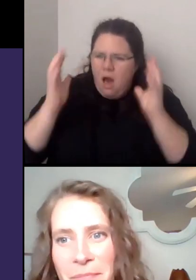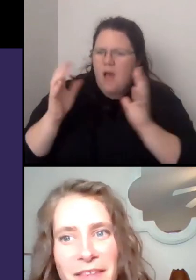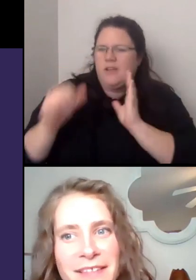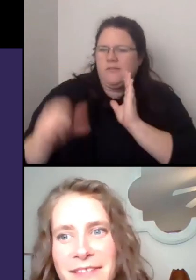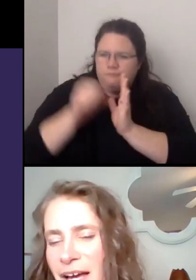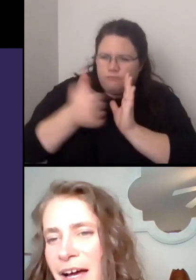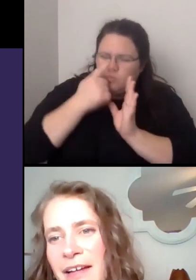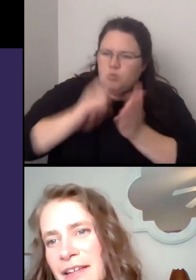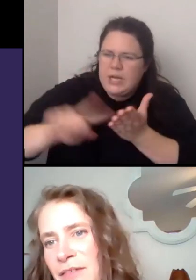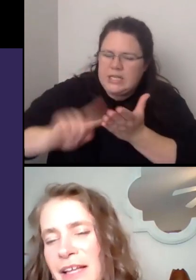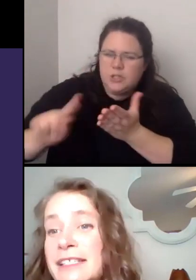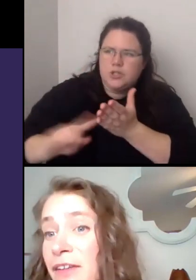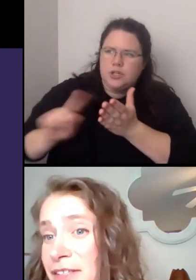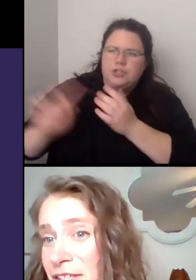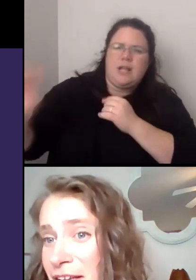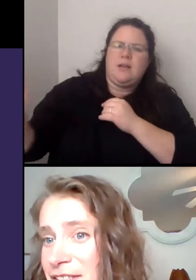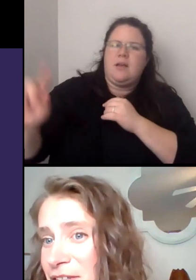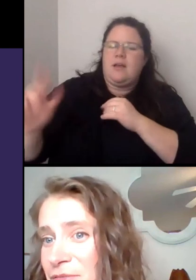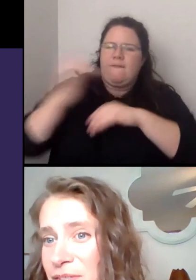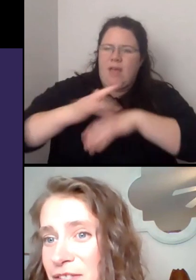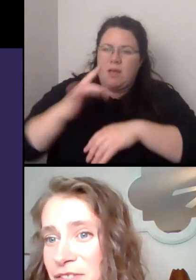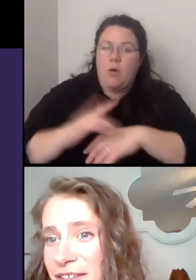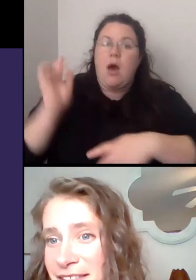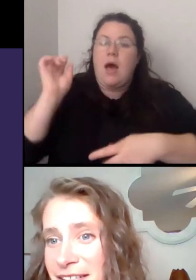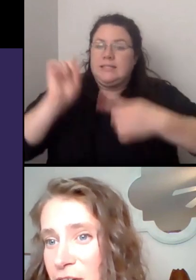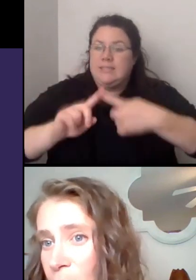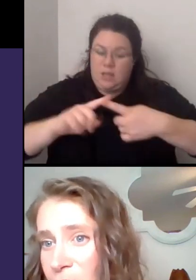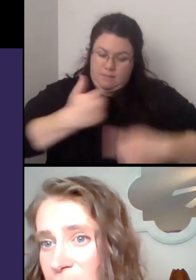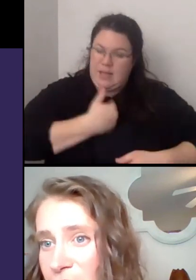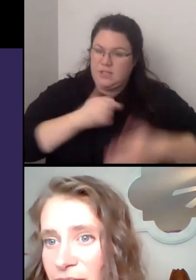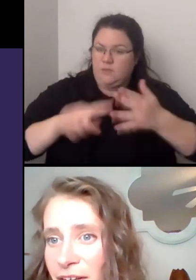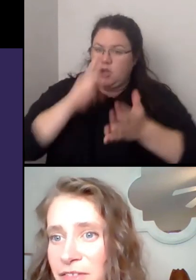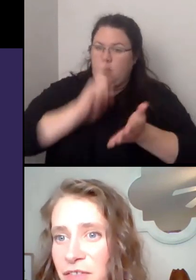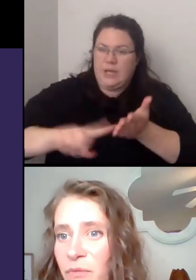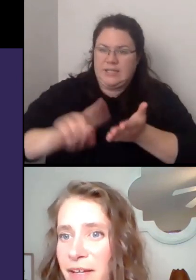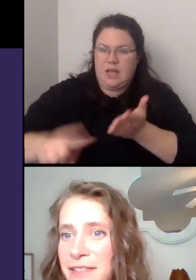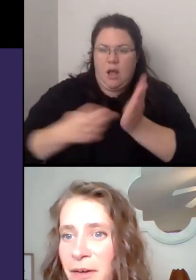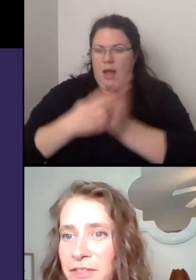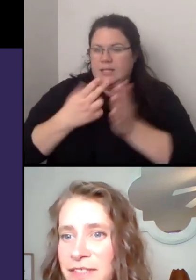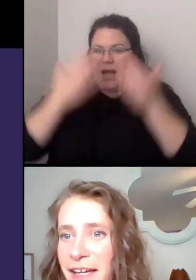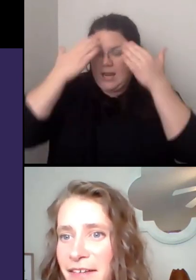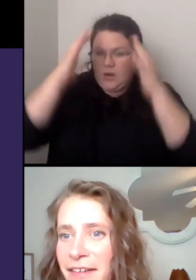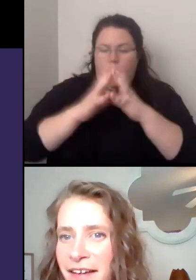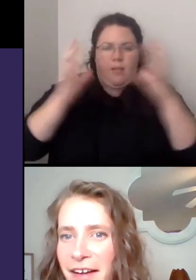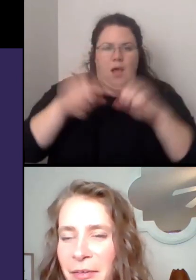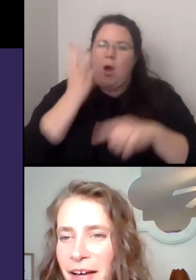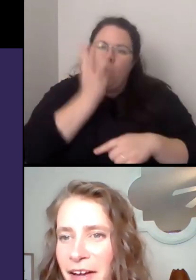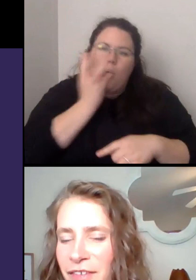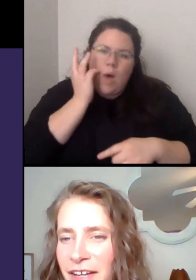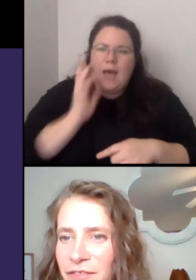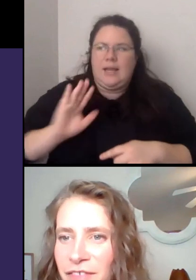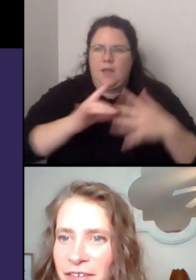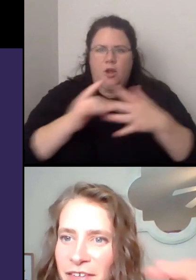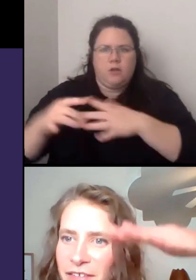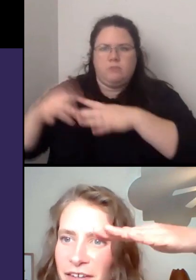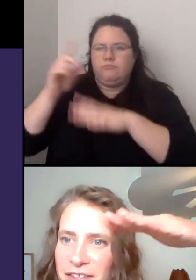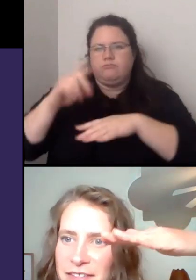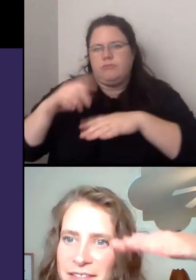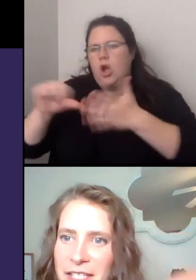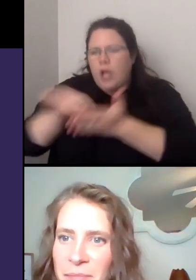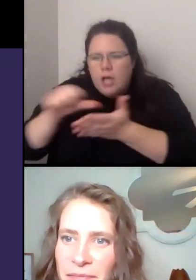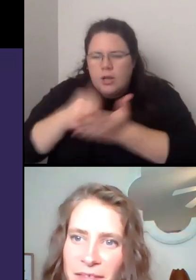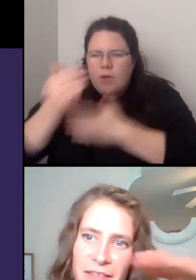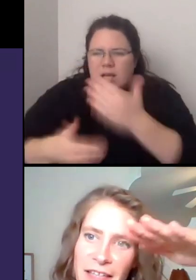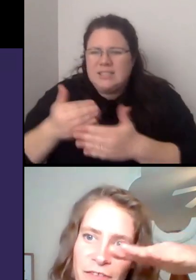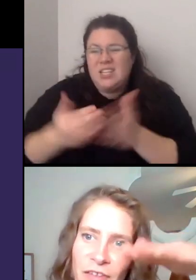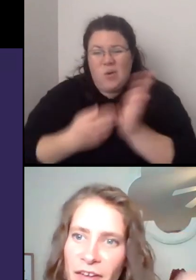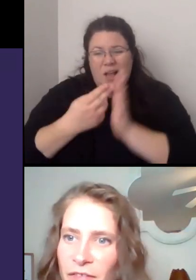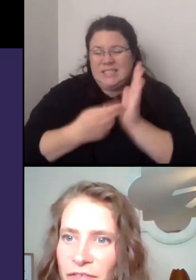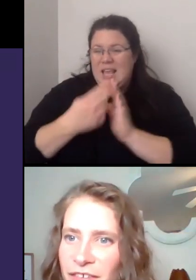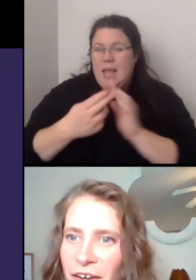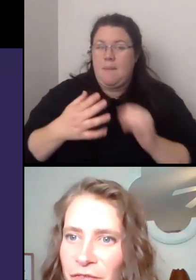until I started researching this, I didn't know much about the archaeology of wine. So I was just kind of ... I have kind of a thin level of knowledge on that.